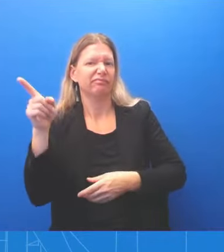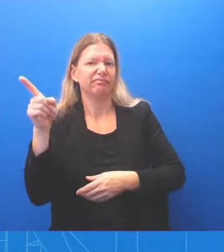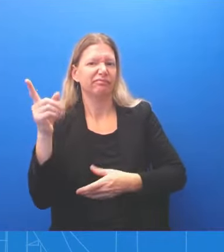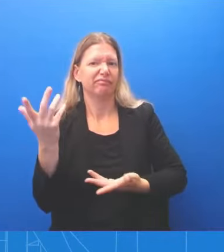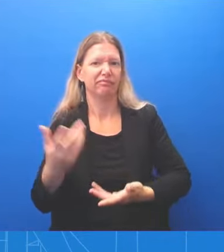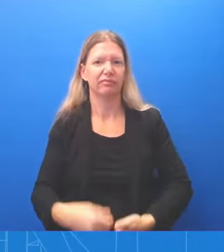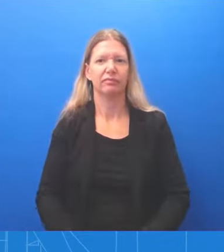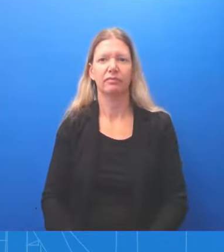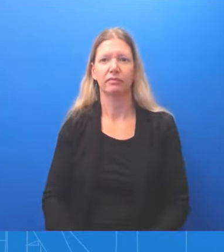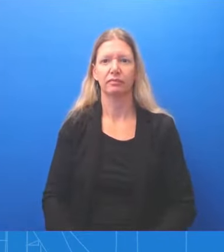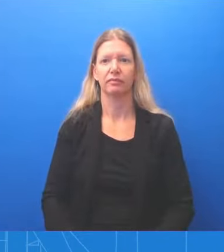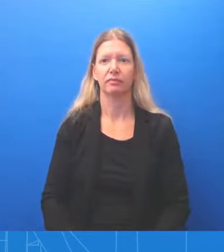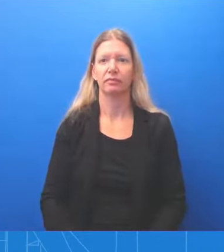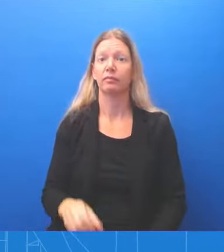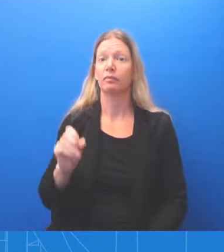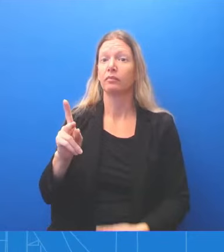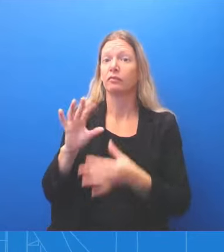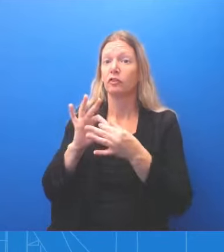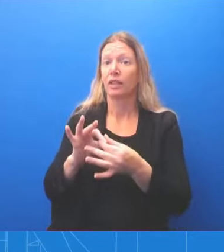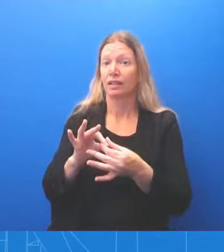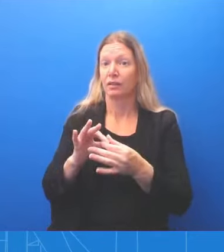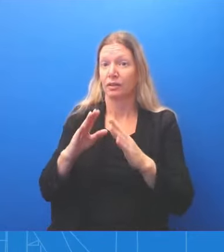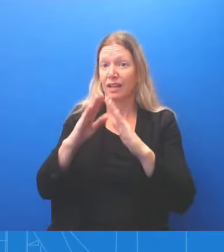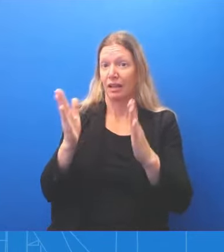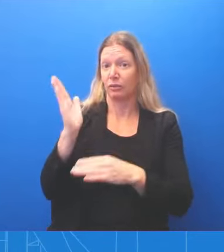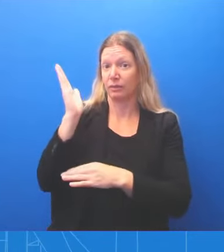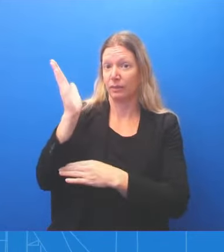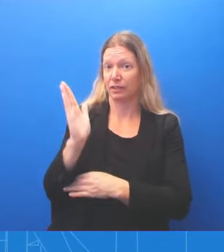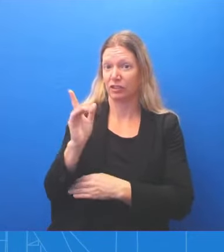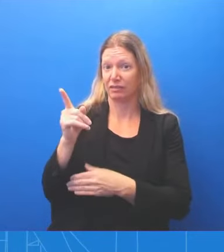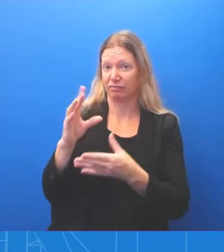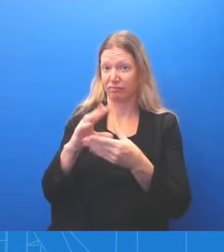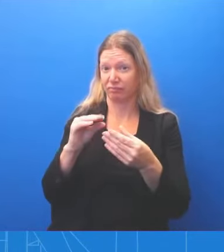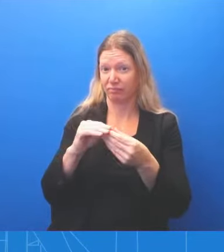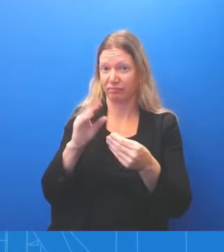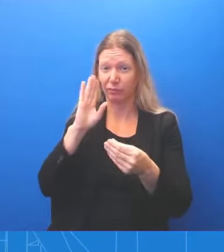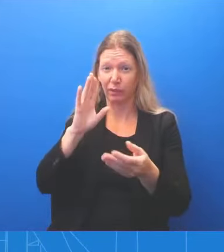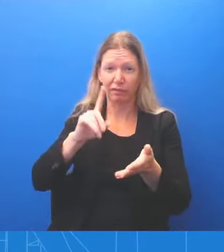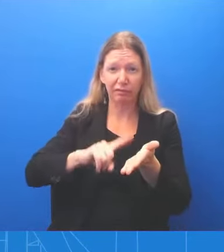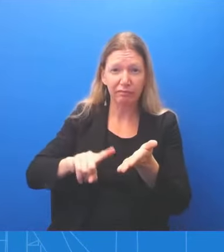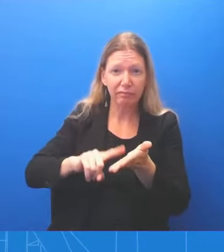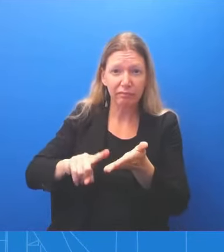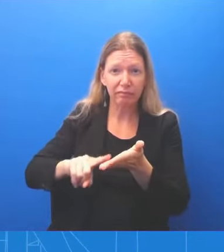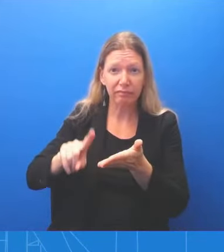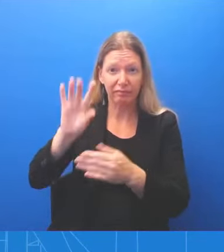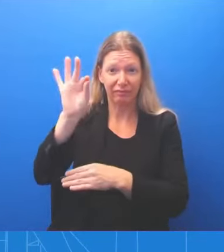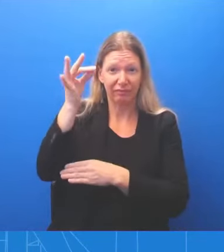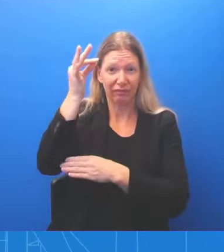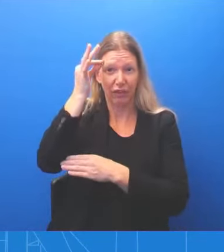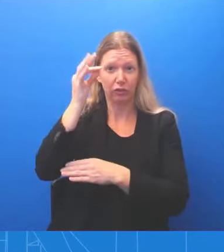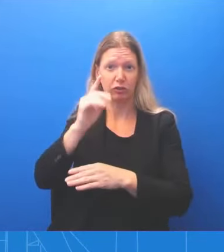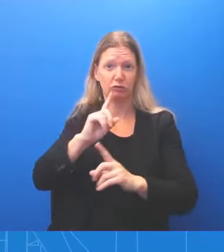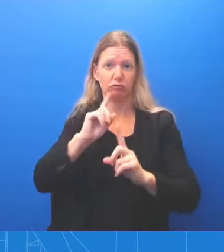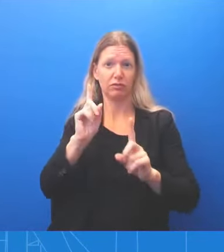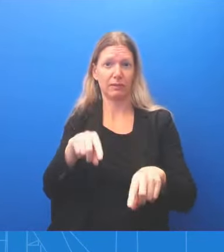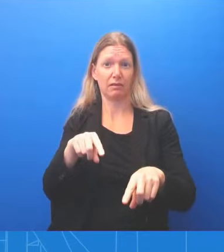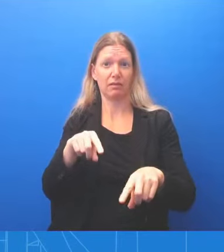He's also said that he's likely to investigate the federal response to the deadly wildfires on Maui, saying he's very concerned about the response.